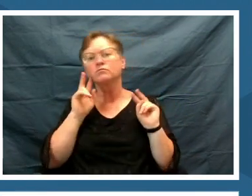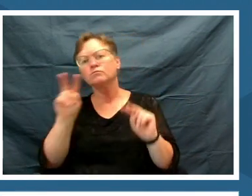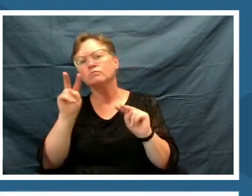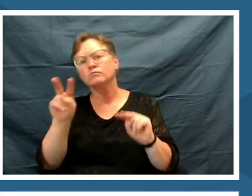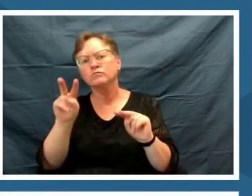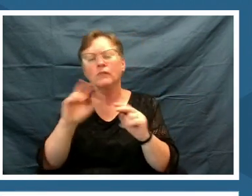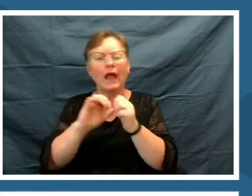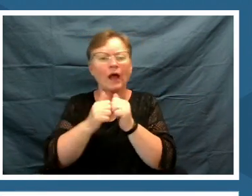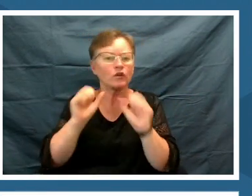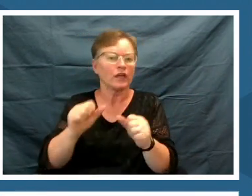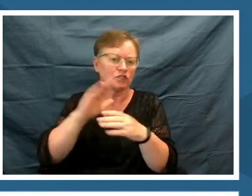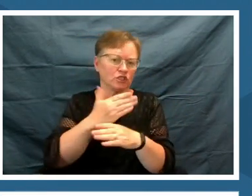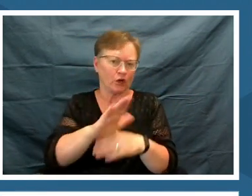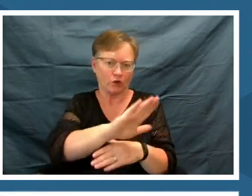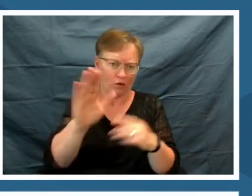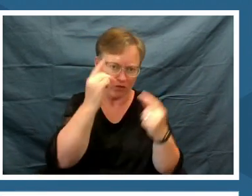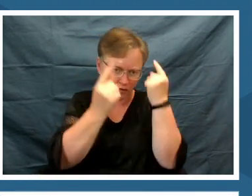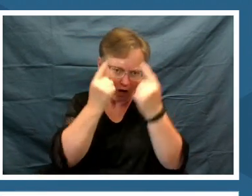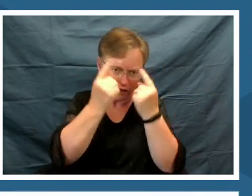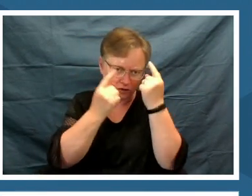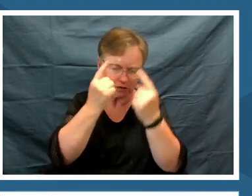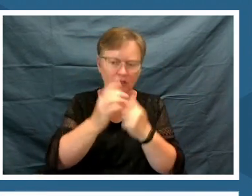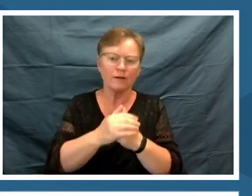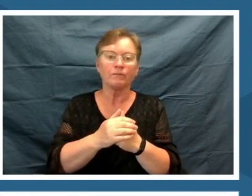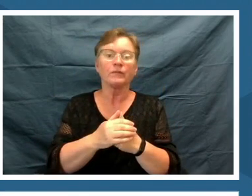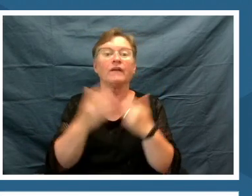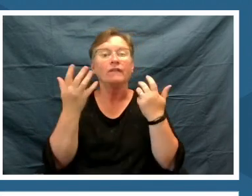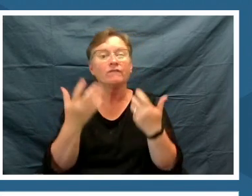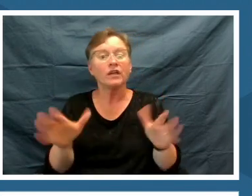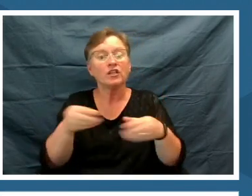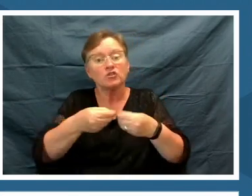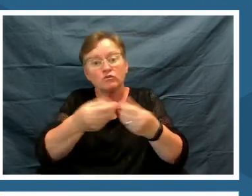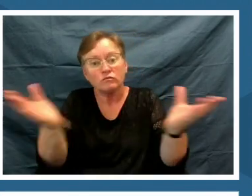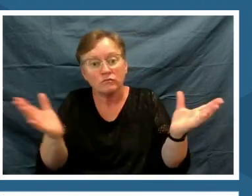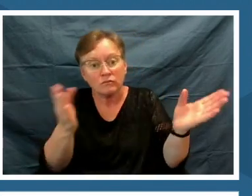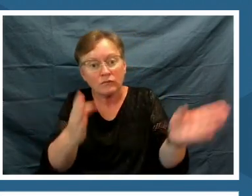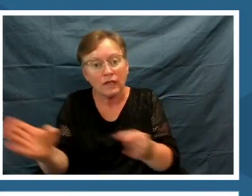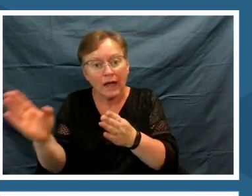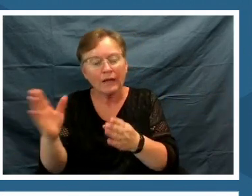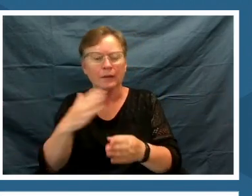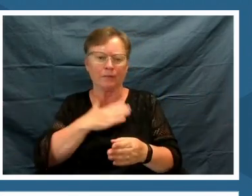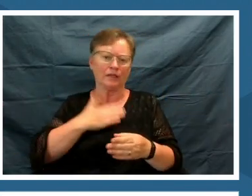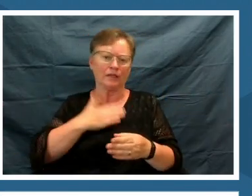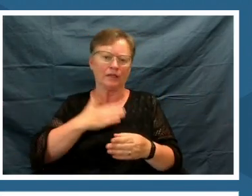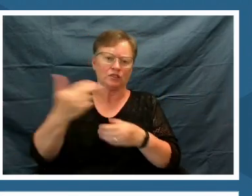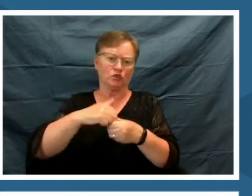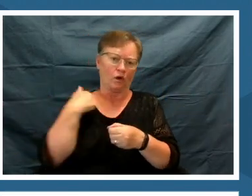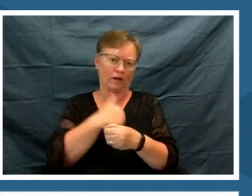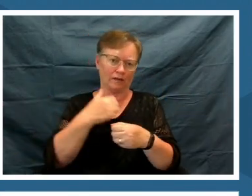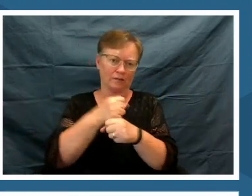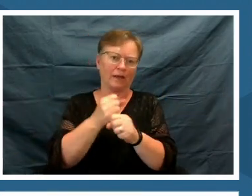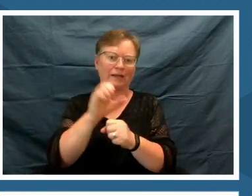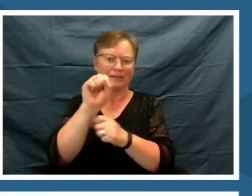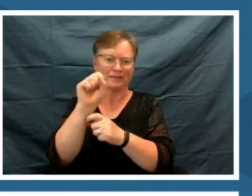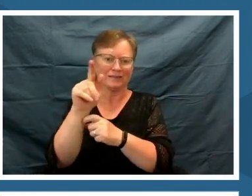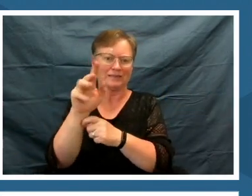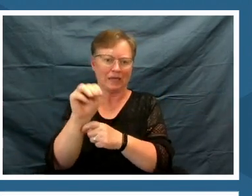and once our new strategic plan is released to join our efforts in making stem more accessible for all